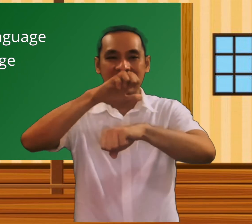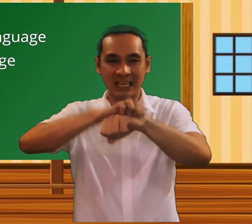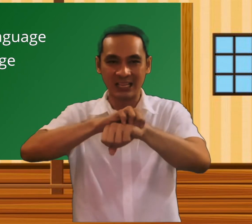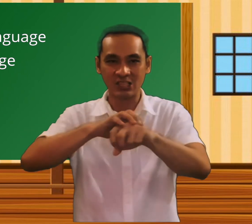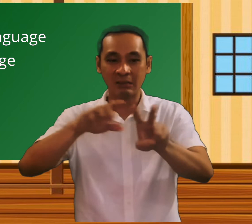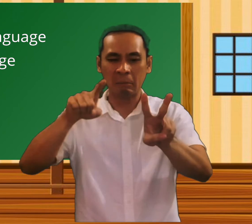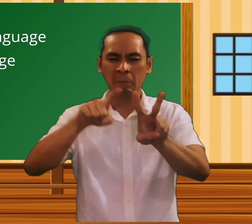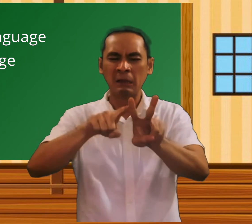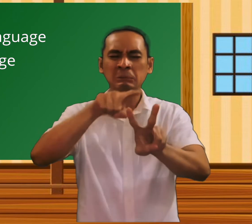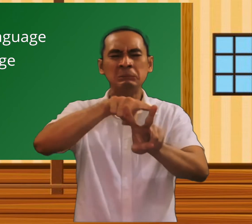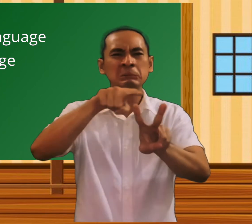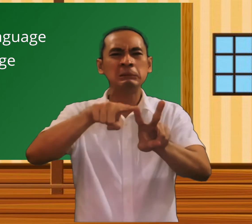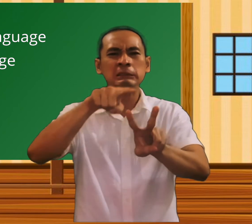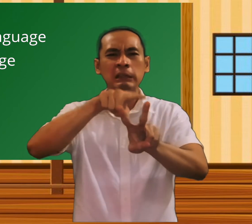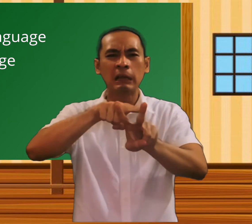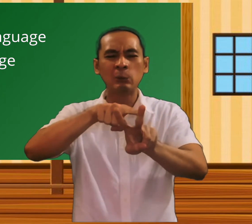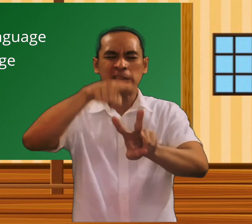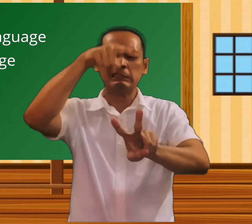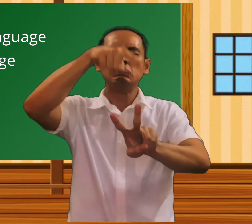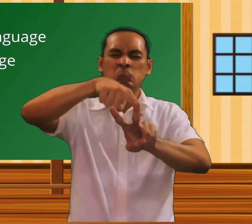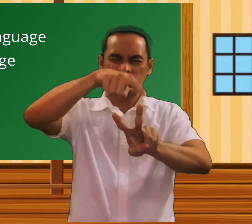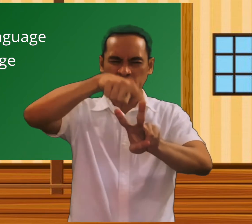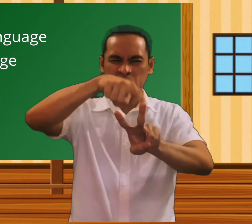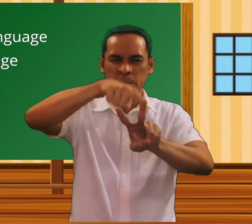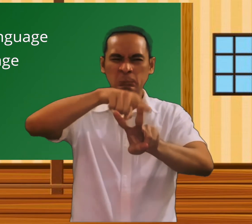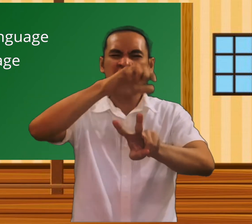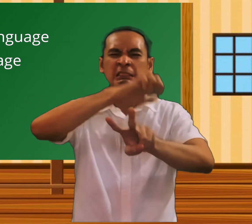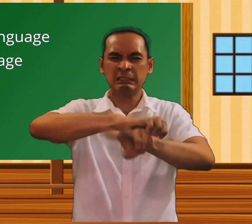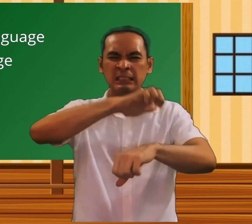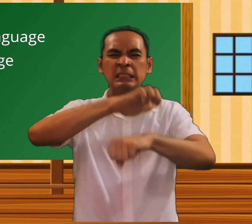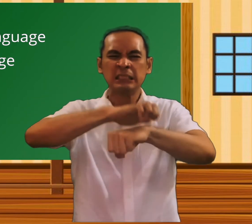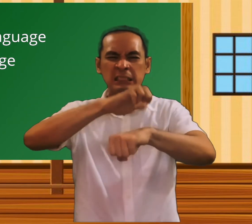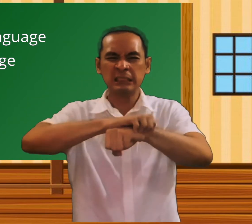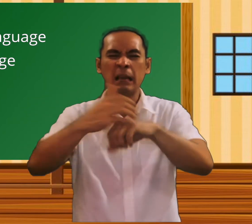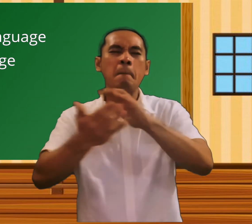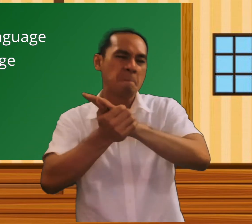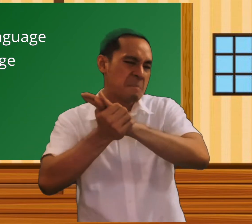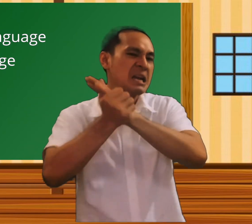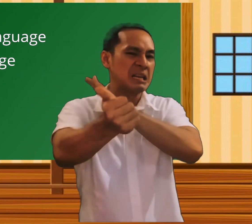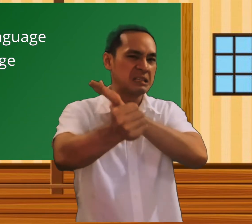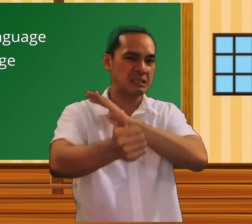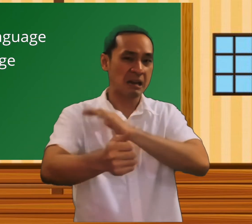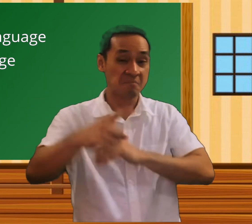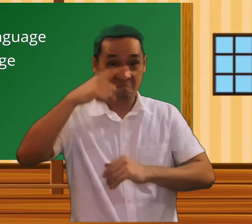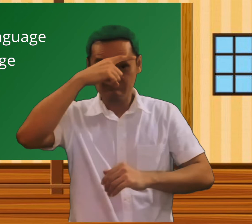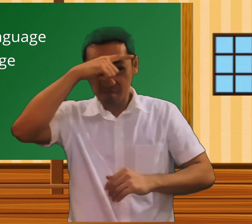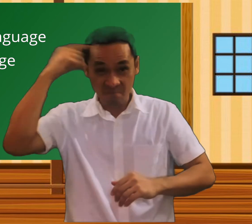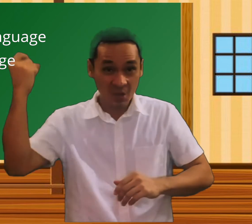among the two written languages they are more versed in the english language